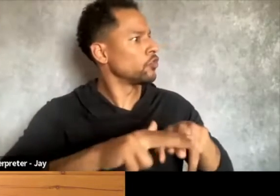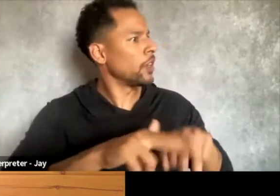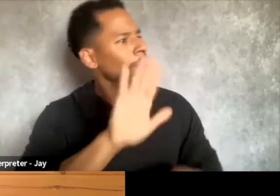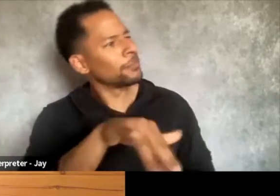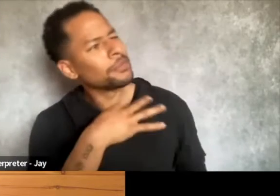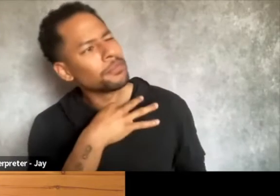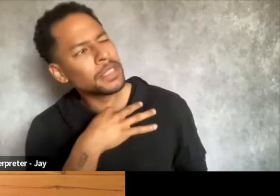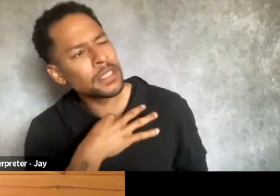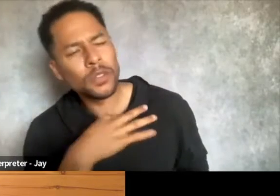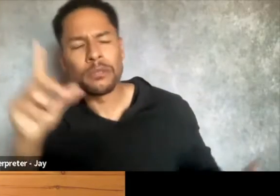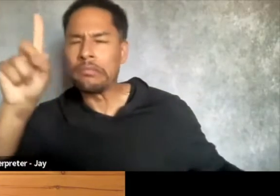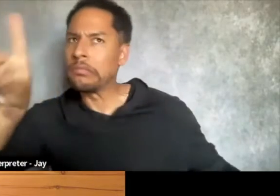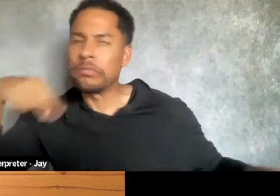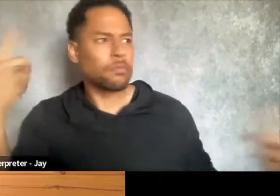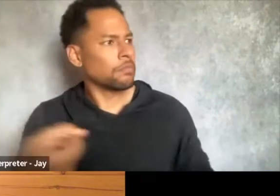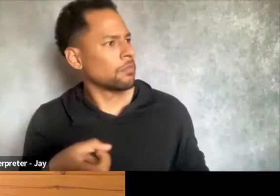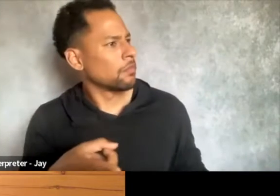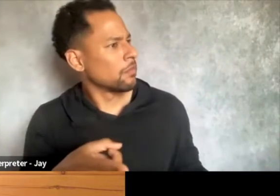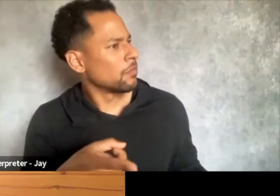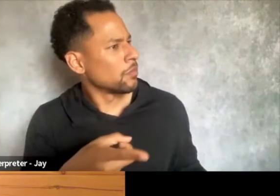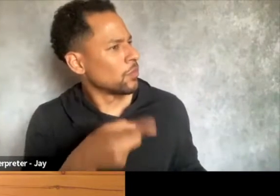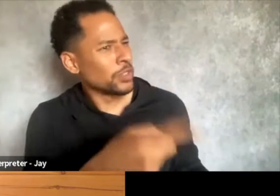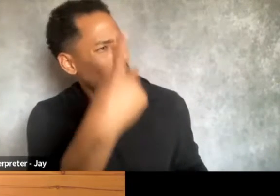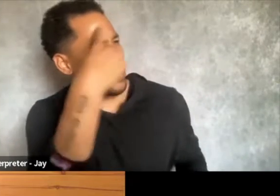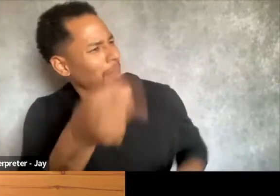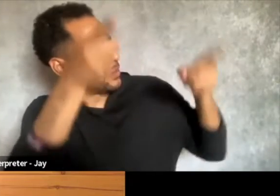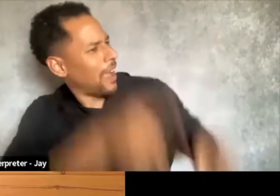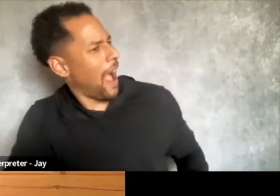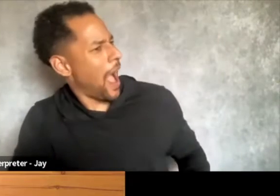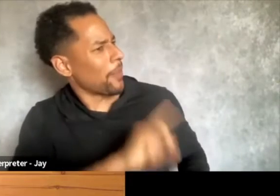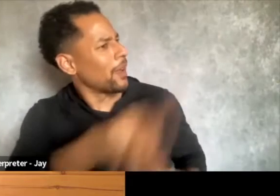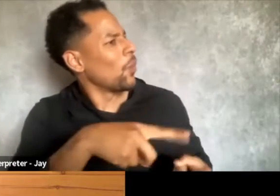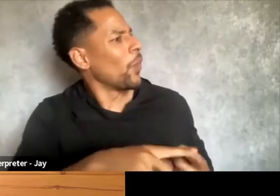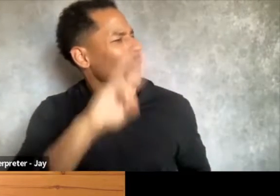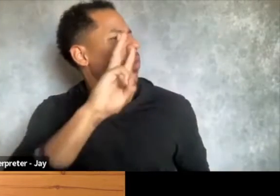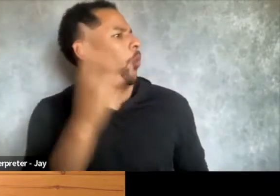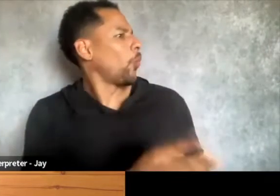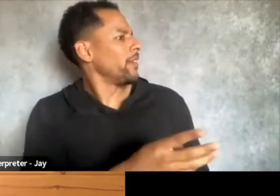over the years? What did you really think was going to happen when you testified against me?